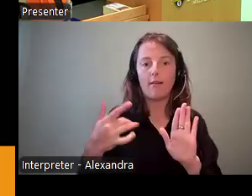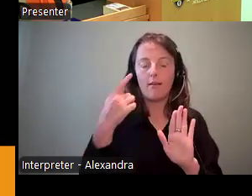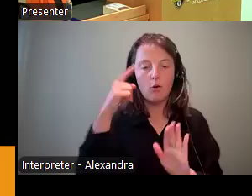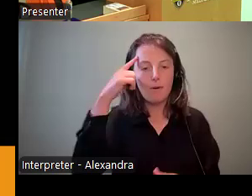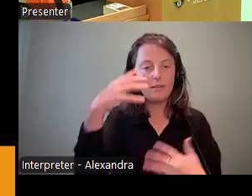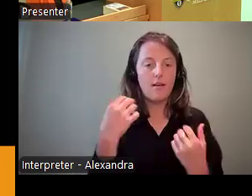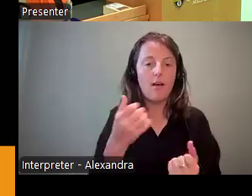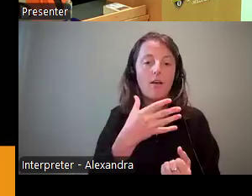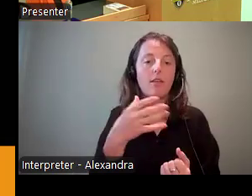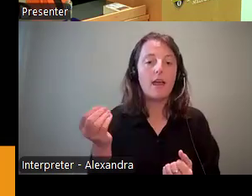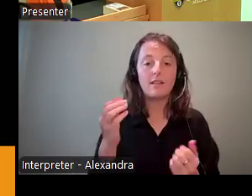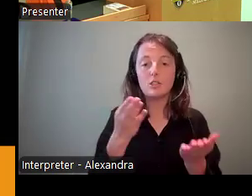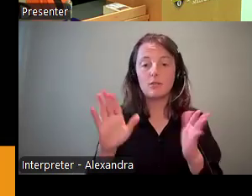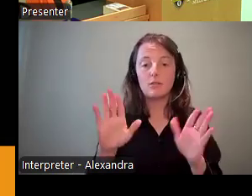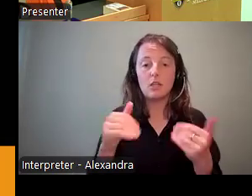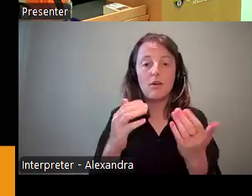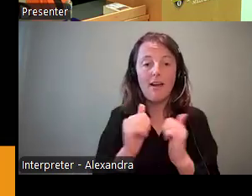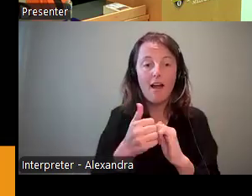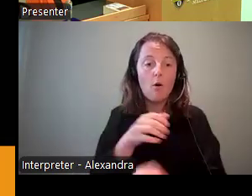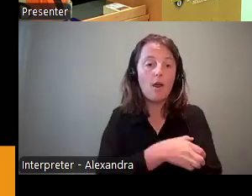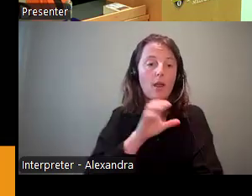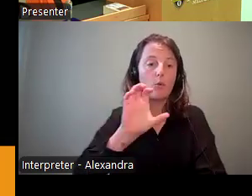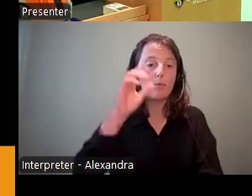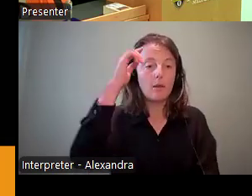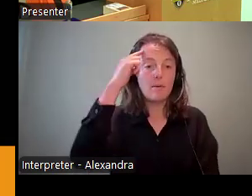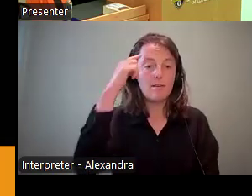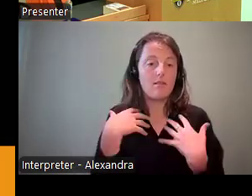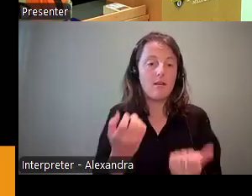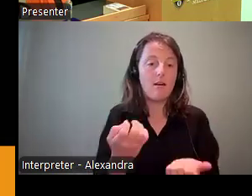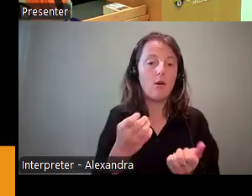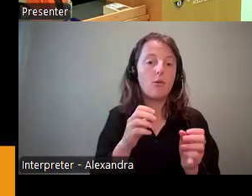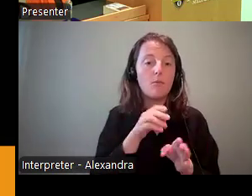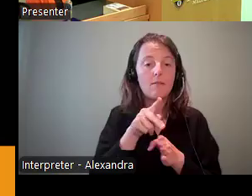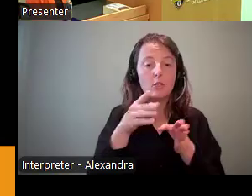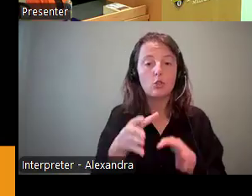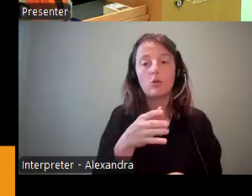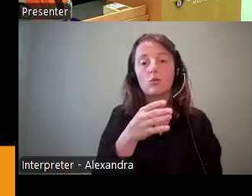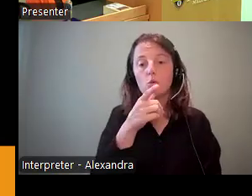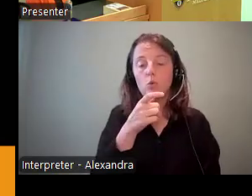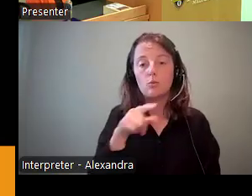health professionals who want to specialize in cultural sensitivity and mental in mental health.